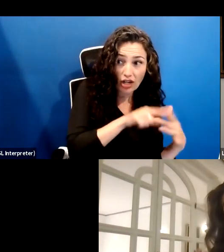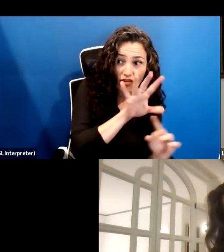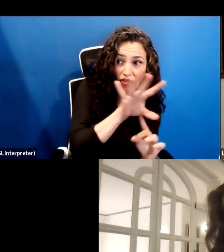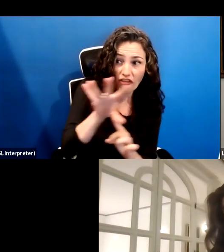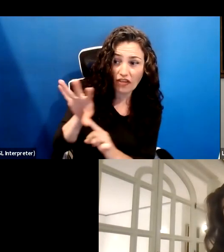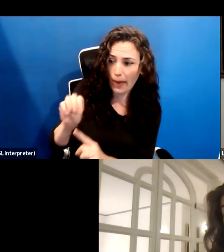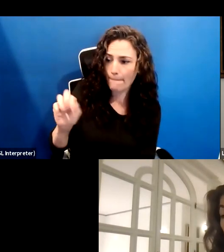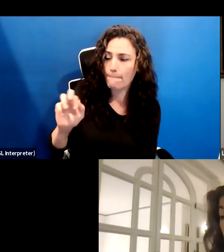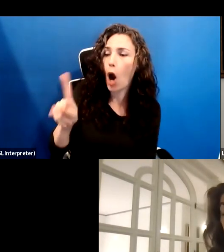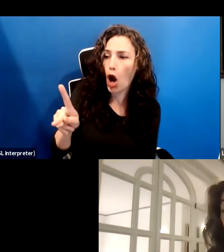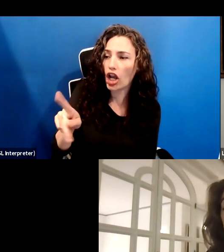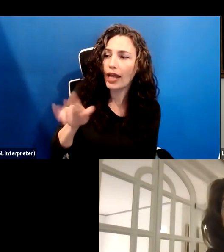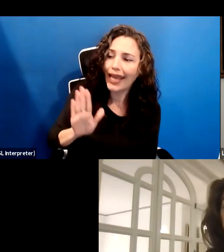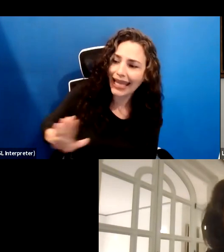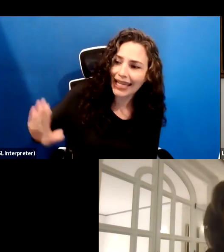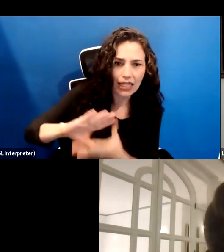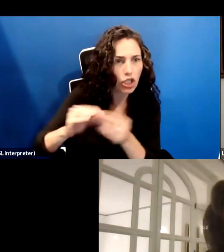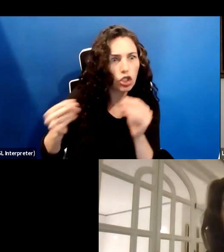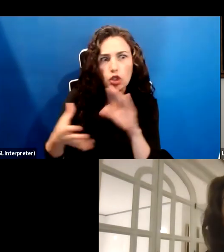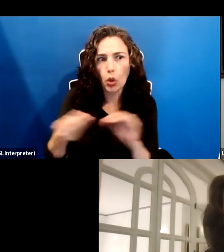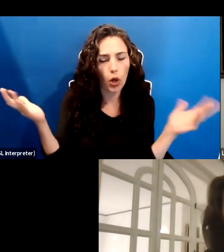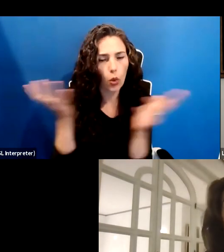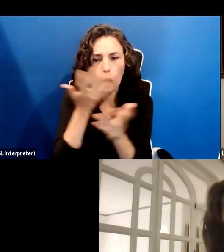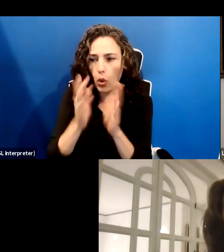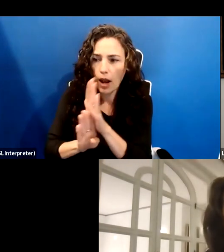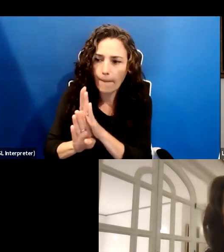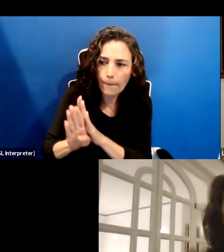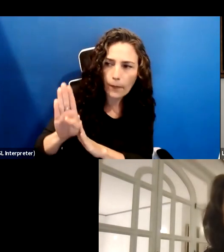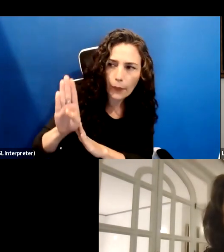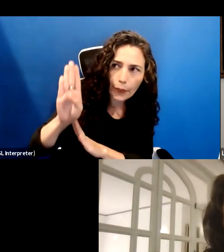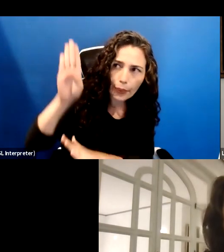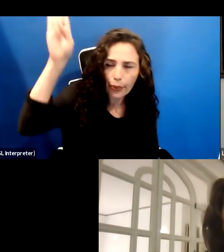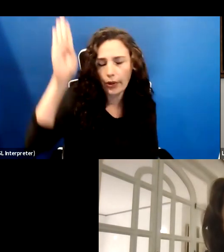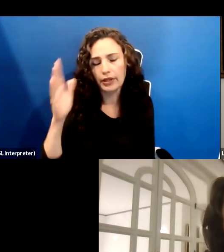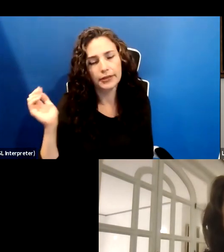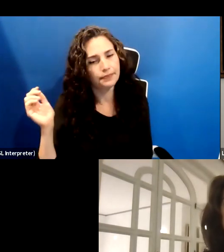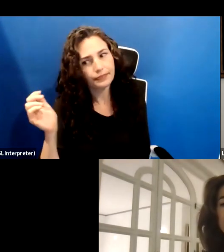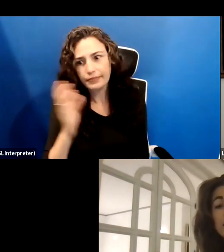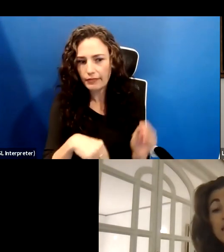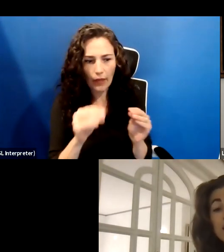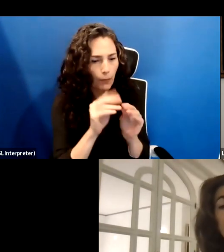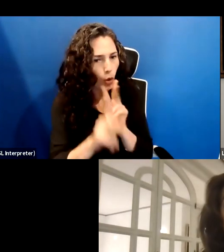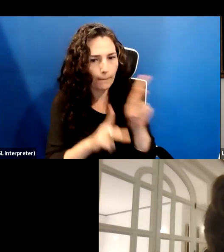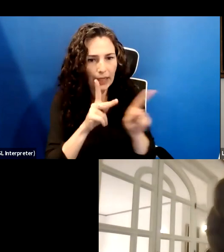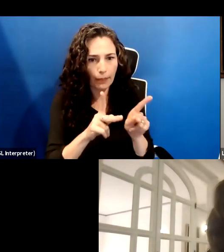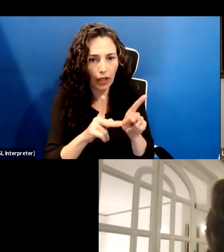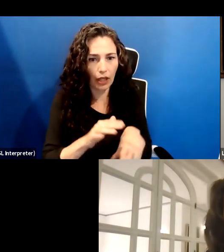and this story just began unfolding and unfolding. And more people began to leave and question.